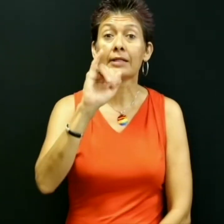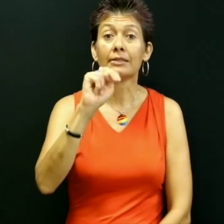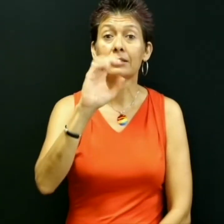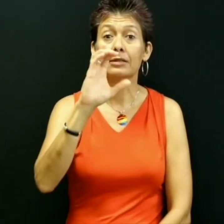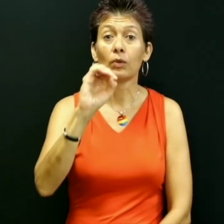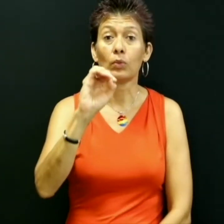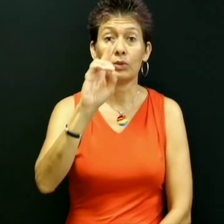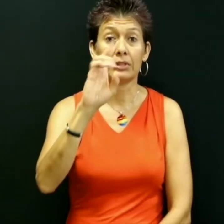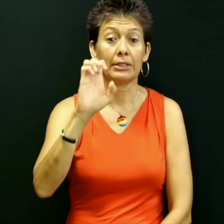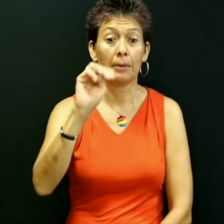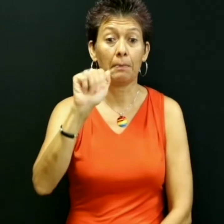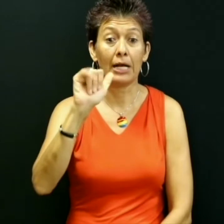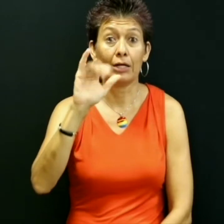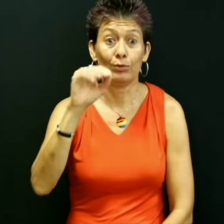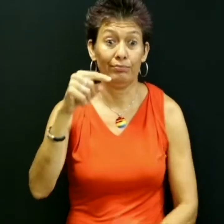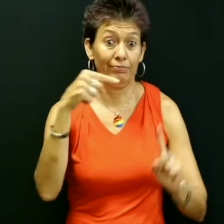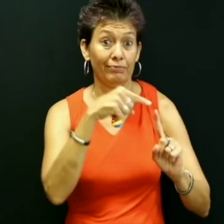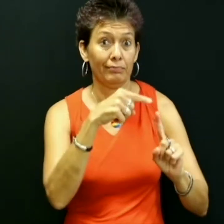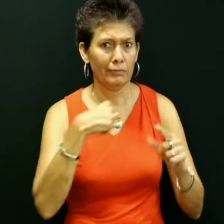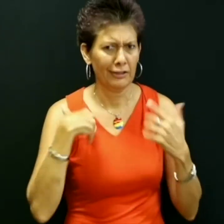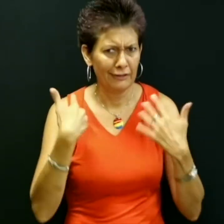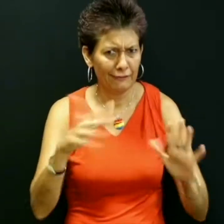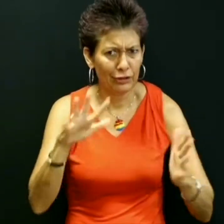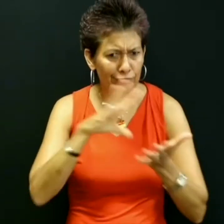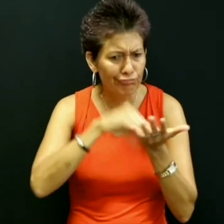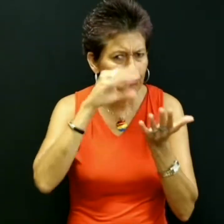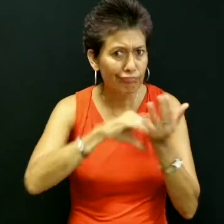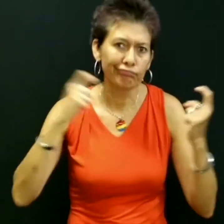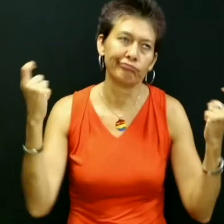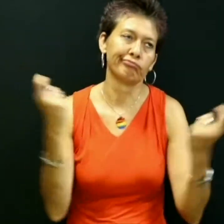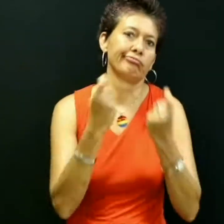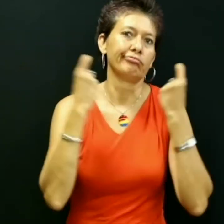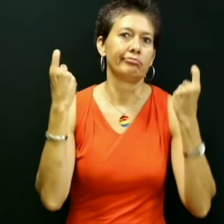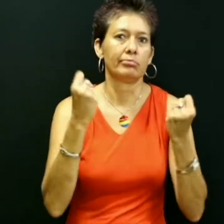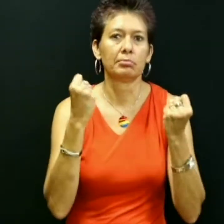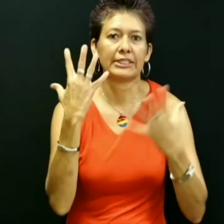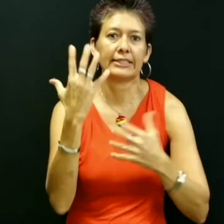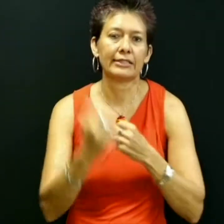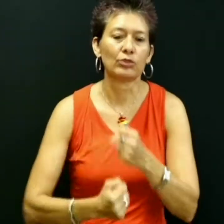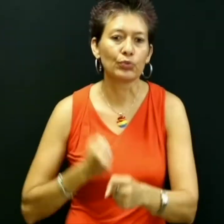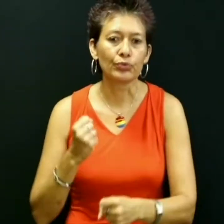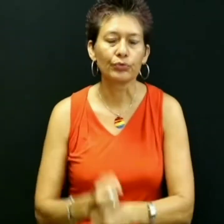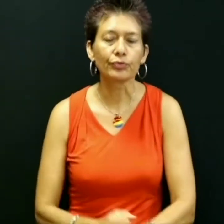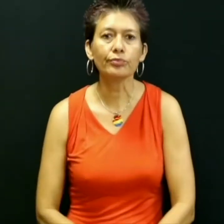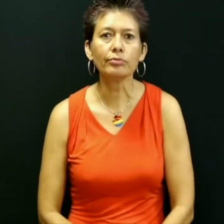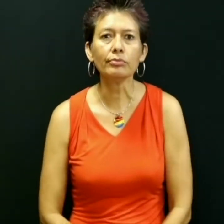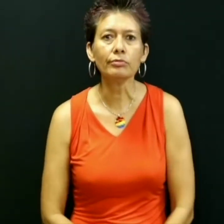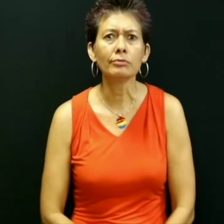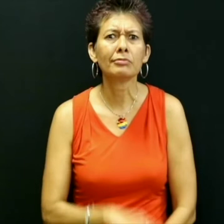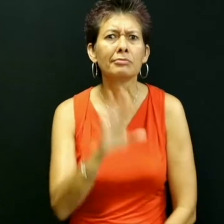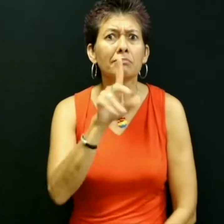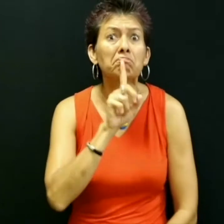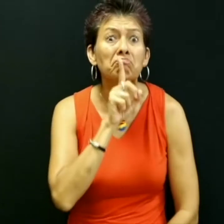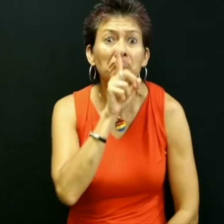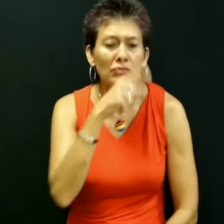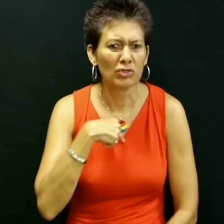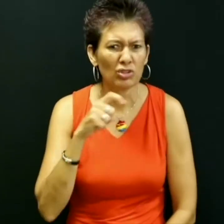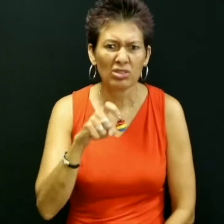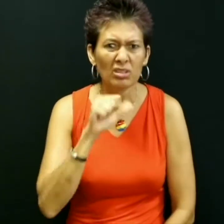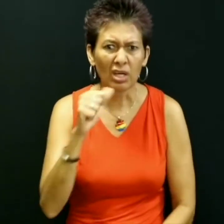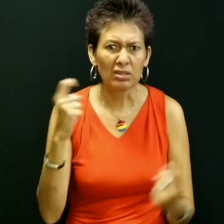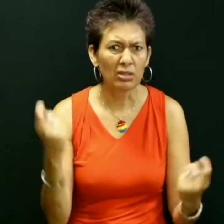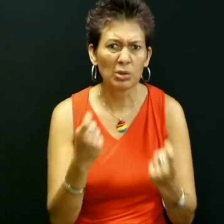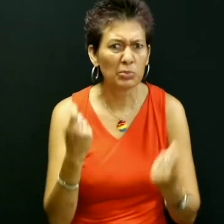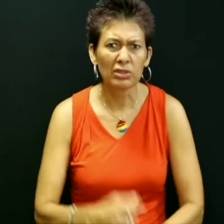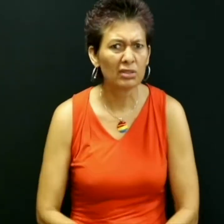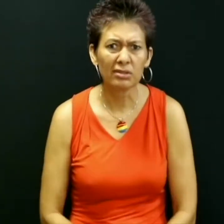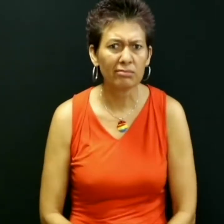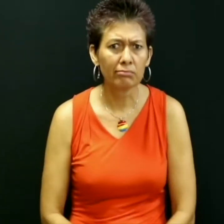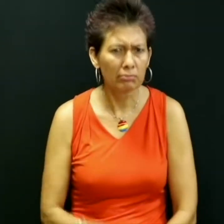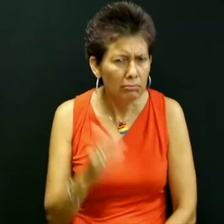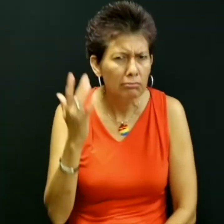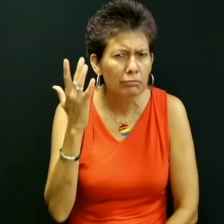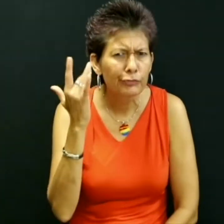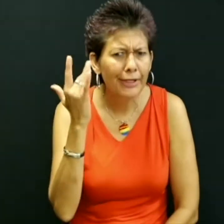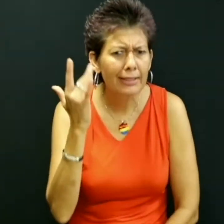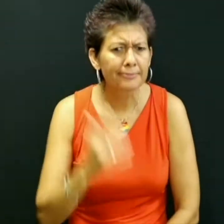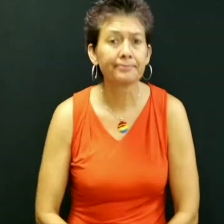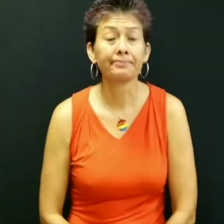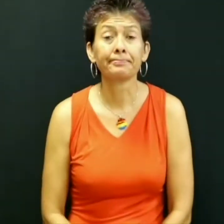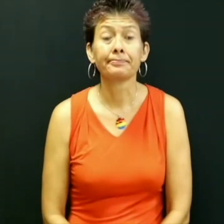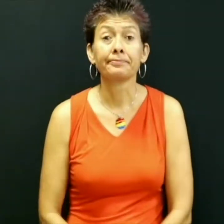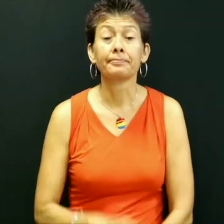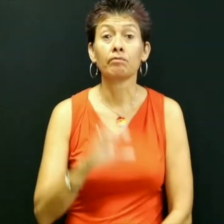I learned that I have celebrated Cinco de Mayo for so many years when I should not be celebrating,